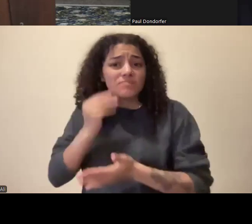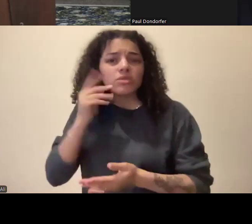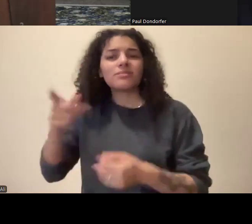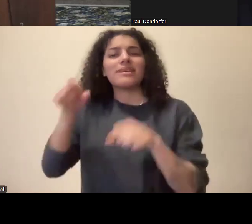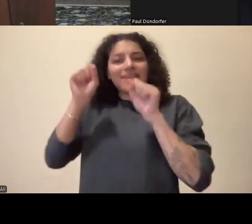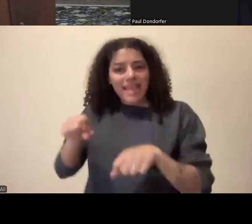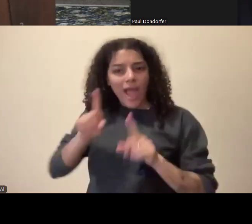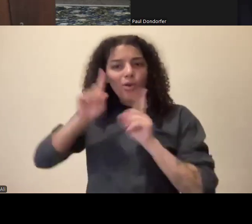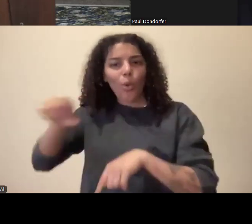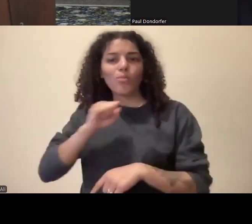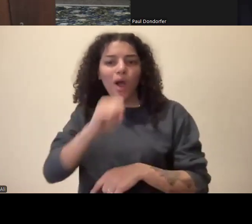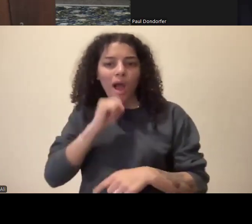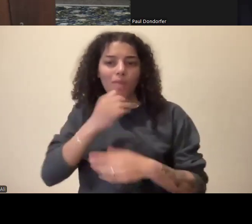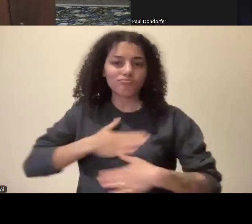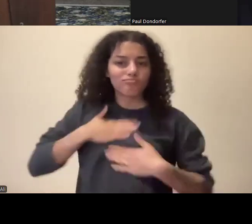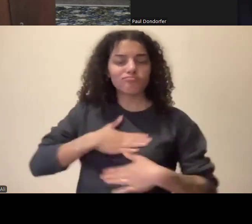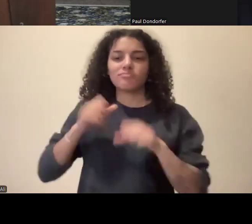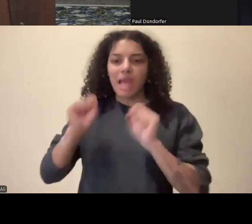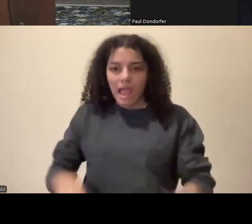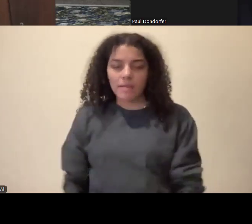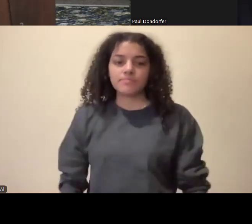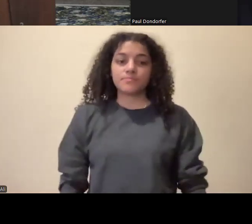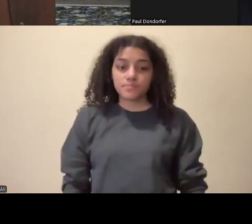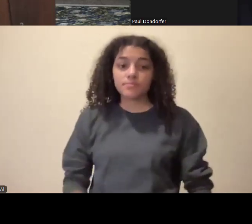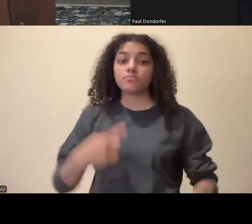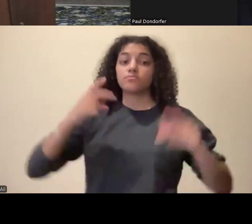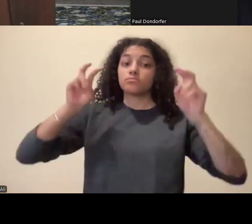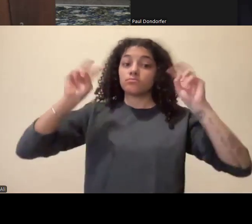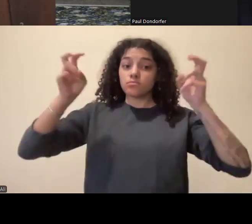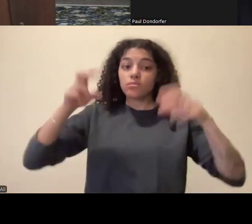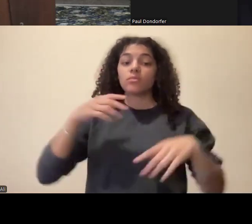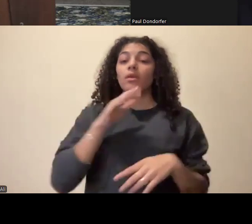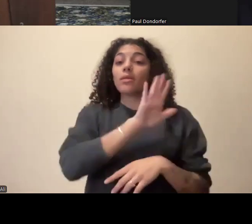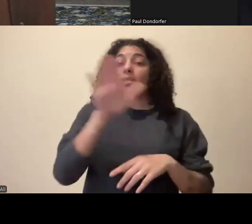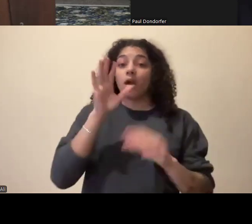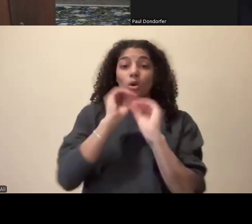And whereas the mission of the fairy godmothers of Rochester is simple yet profound To provide formal